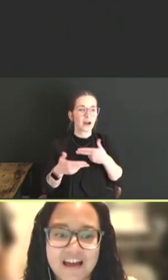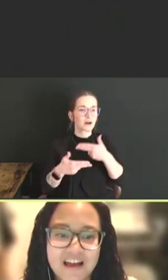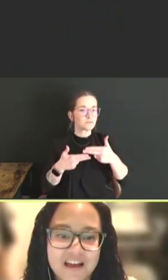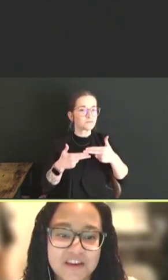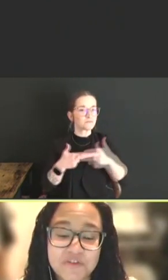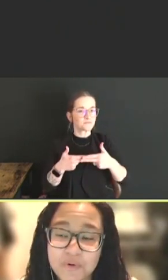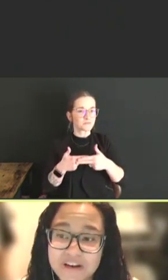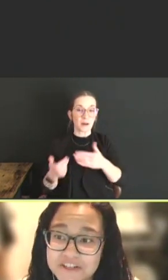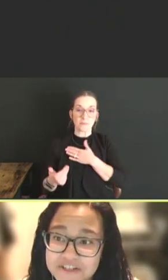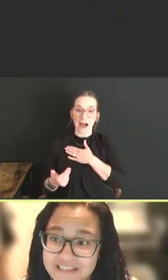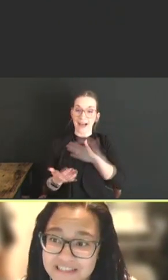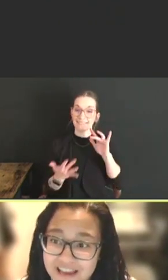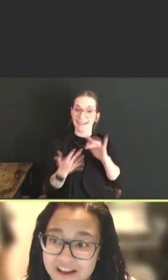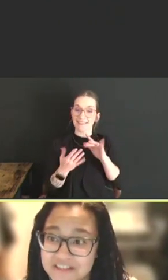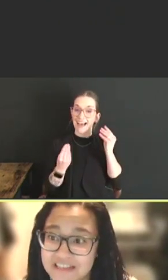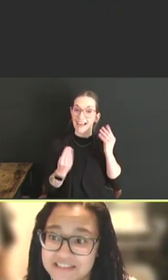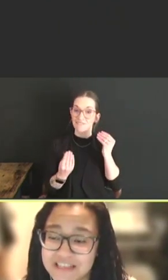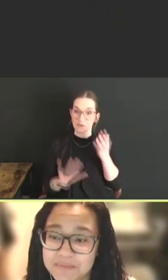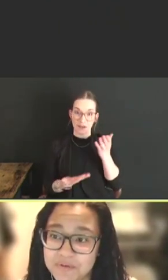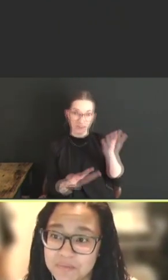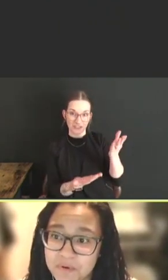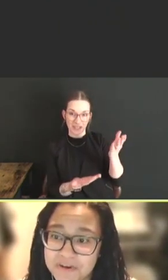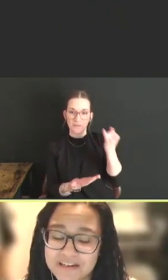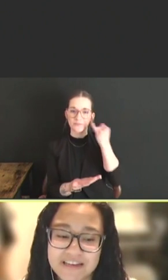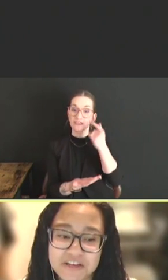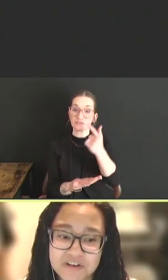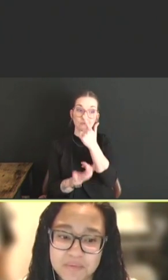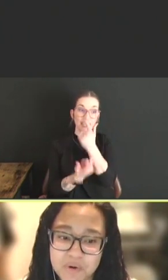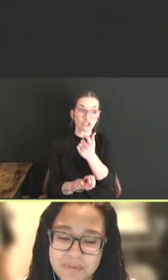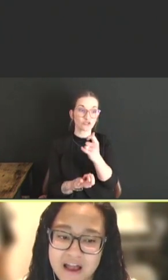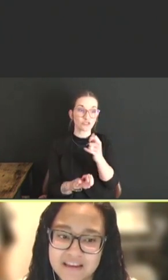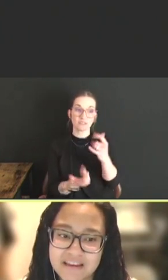If you are interested in the health needs assessment report, and hearing more about it,